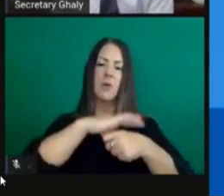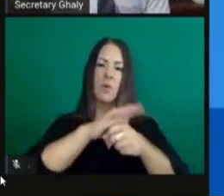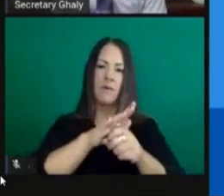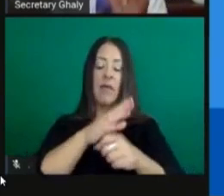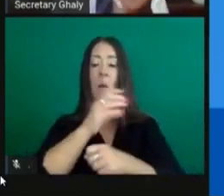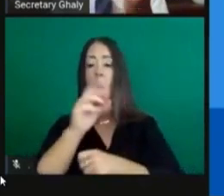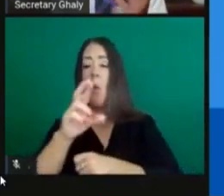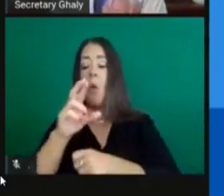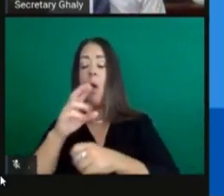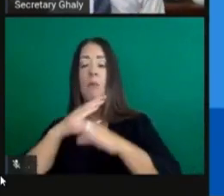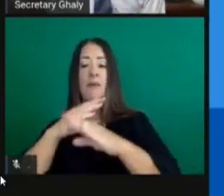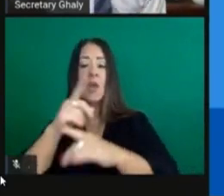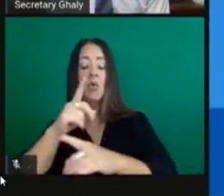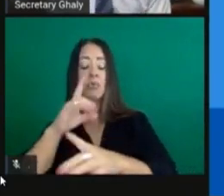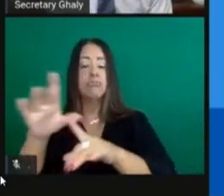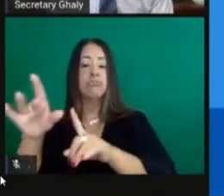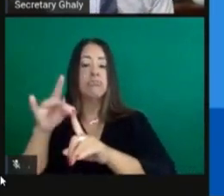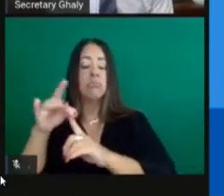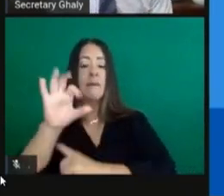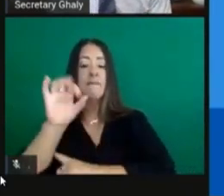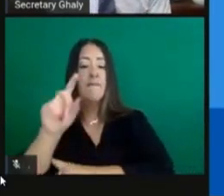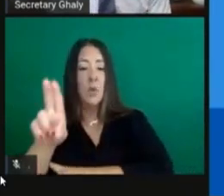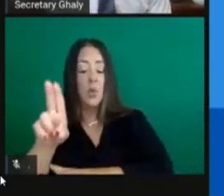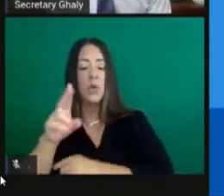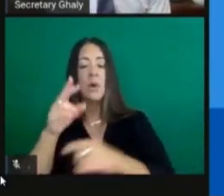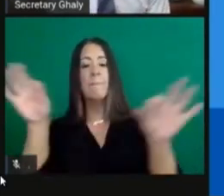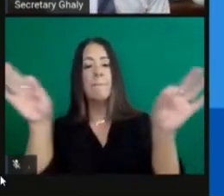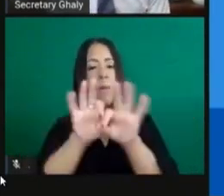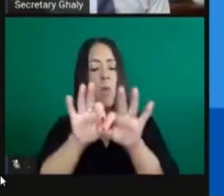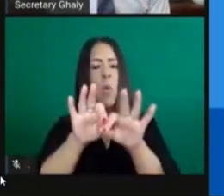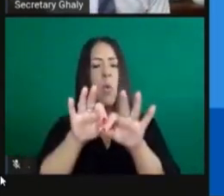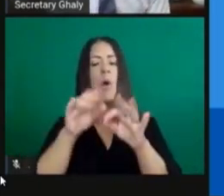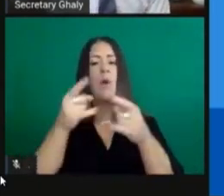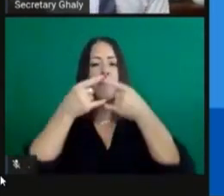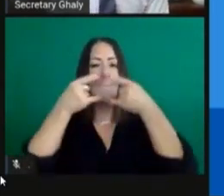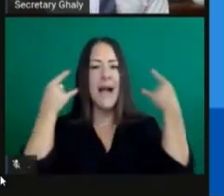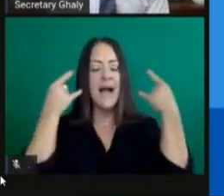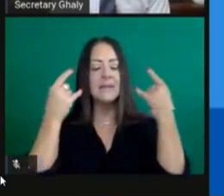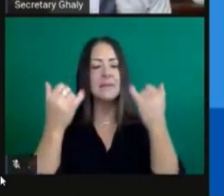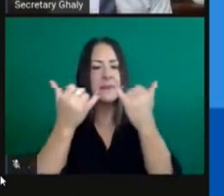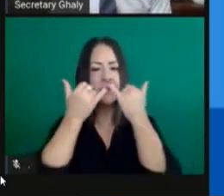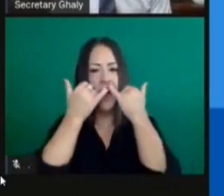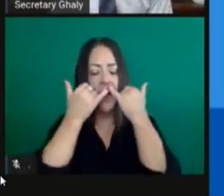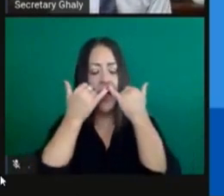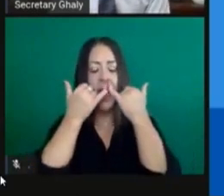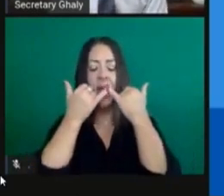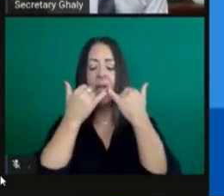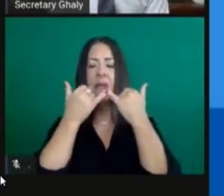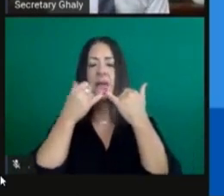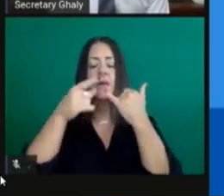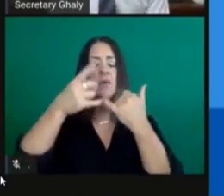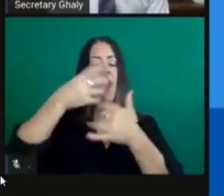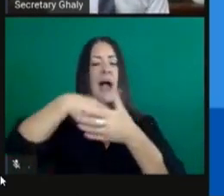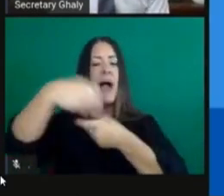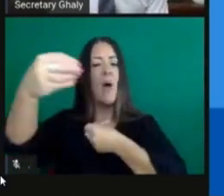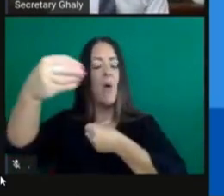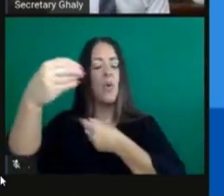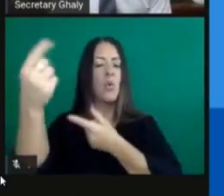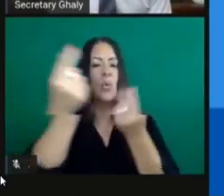AGAIN, WE END EVERY WEEK WITH THIS POINT. THAT SIMPLE ACTS MAKE SUCH A DIFFERENCE. NOT JUST FOR COVID BUT FOR FLU. WEARING YOUR MASK.